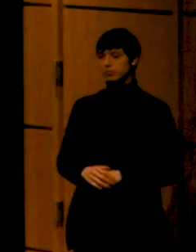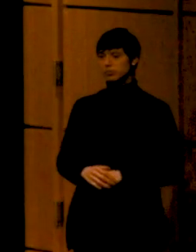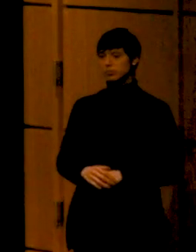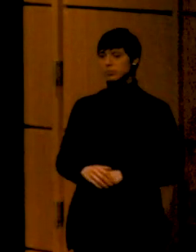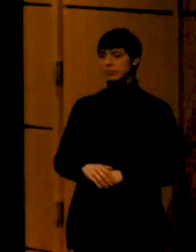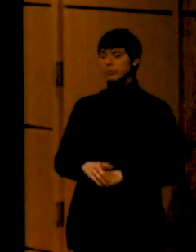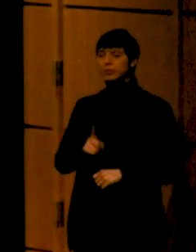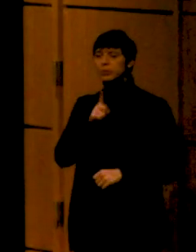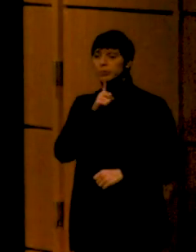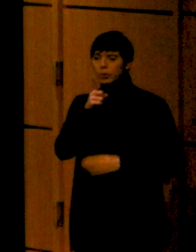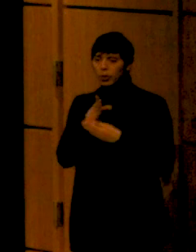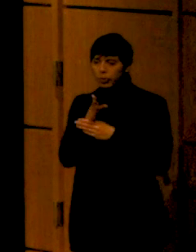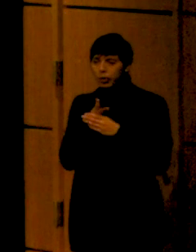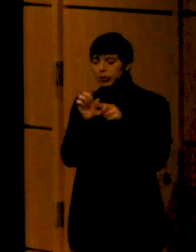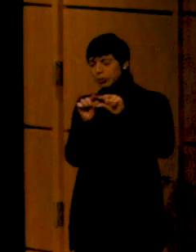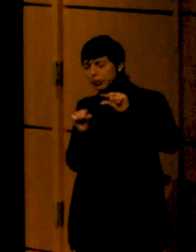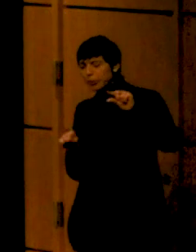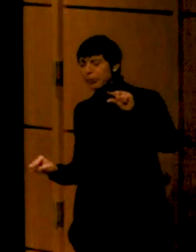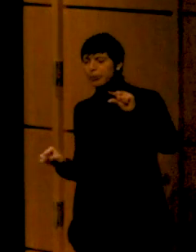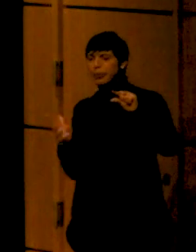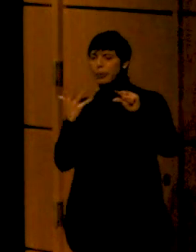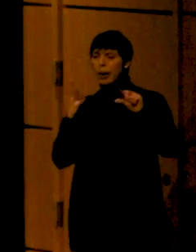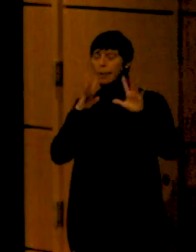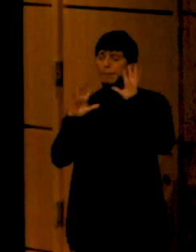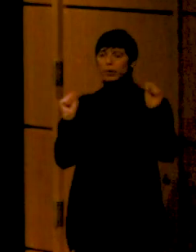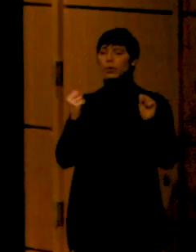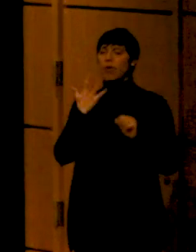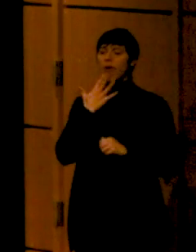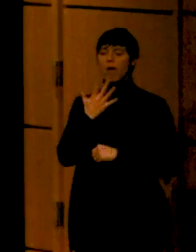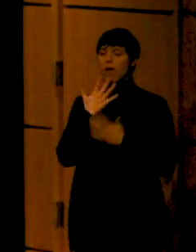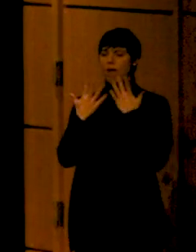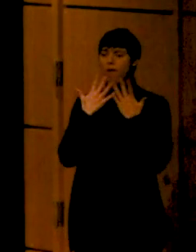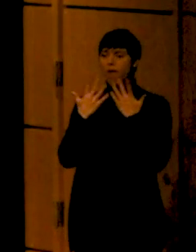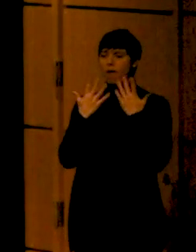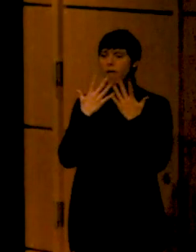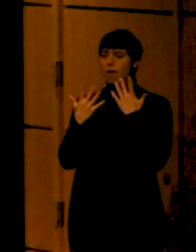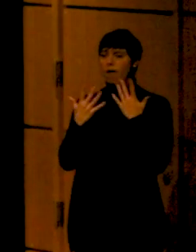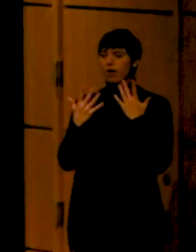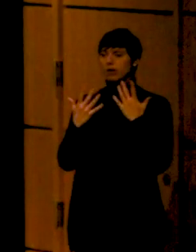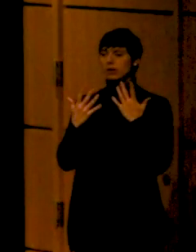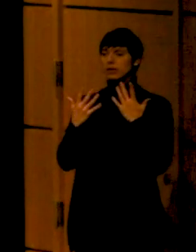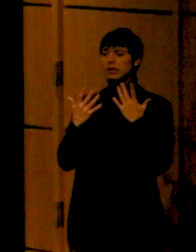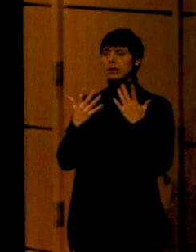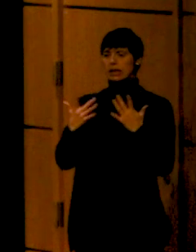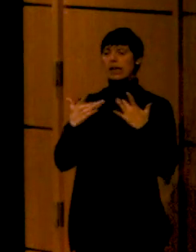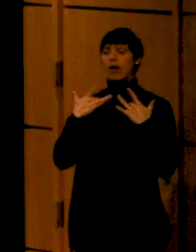colored very strongly colored and diaphanous you can get pierced, you can always see through them.